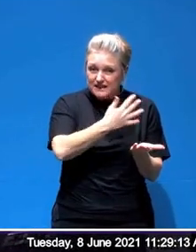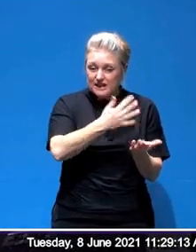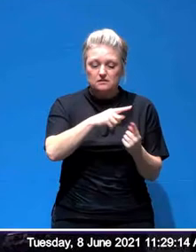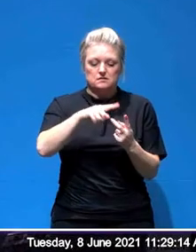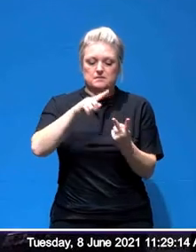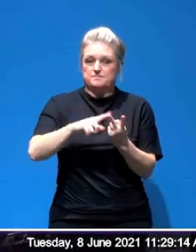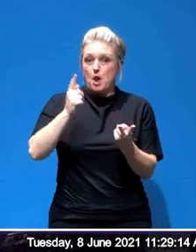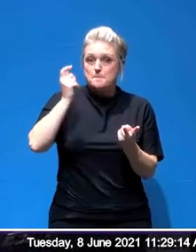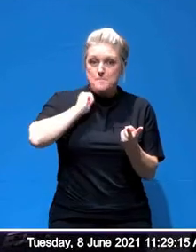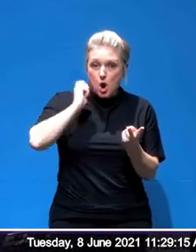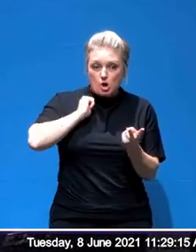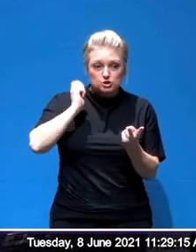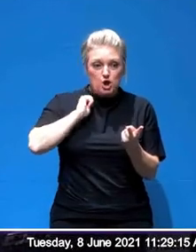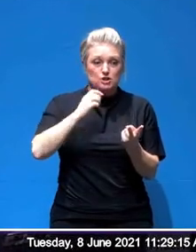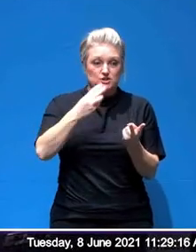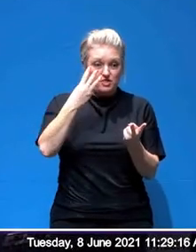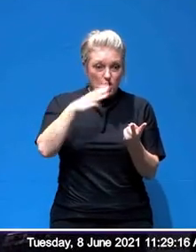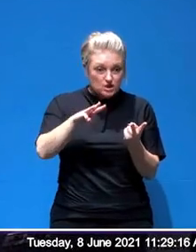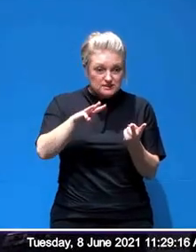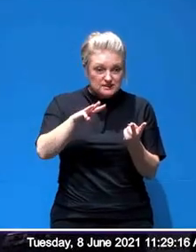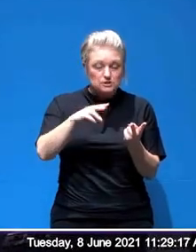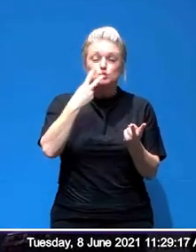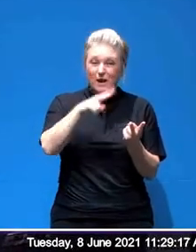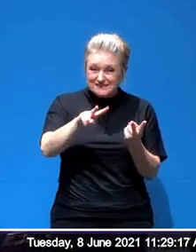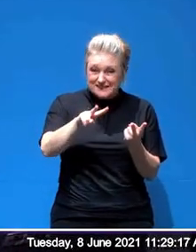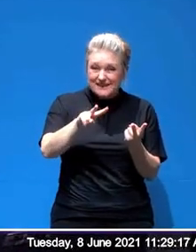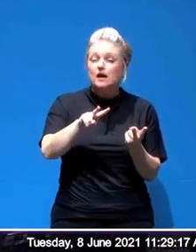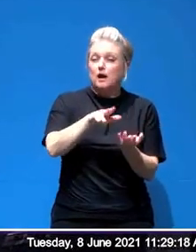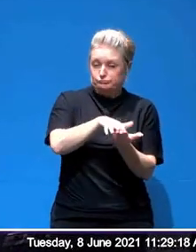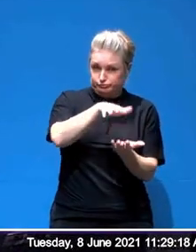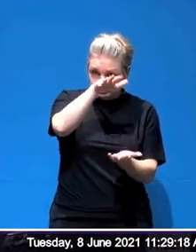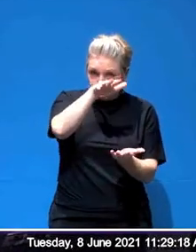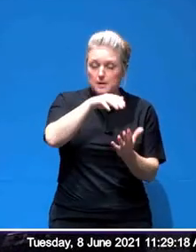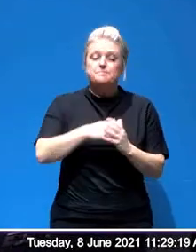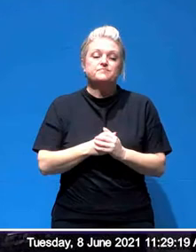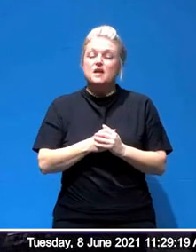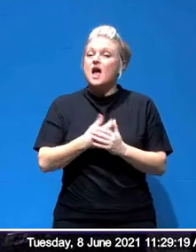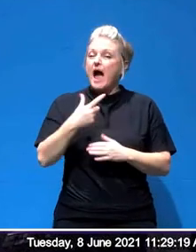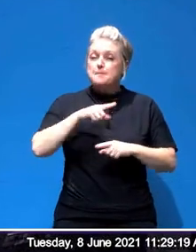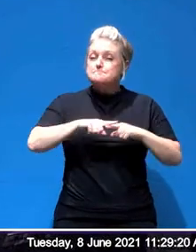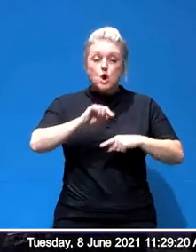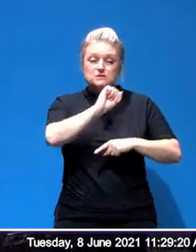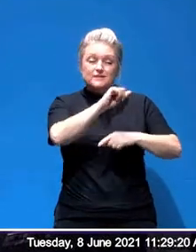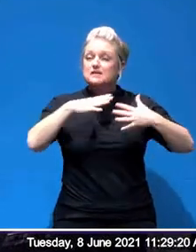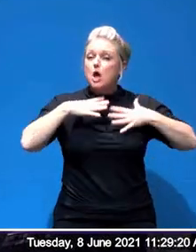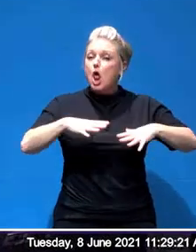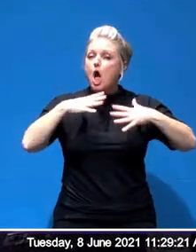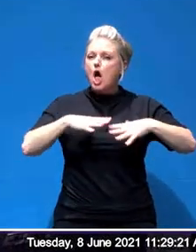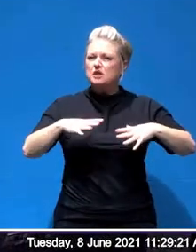A lot of the clothing had been packed --- that had been packed was either bleach damaged or dirty and many of the items belonged